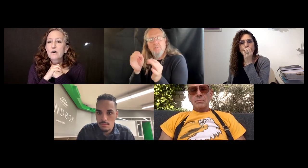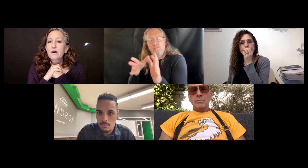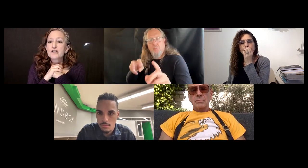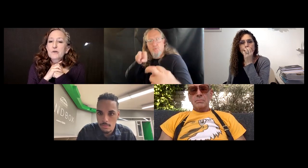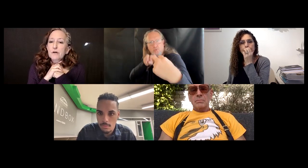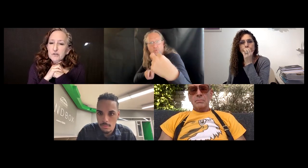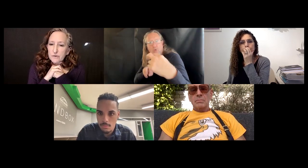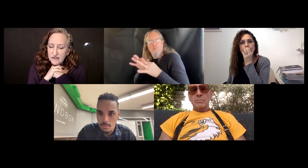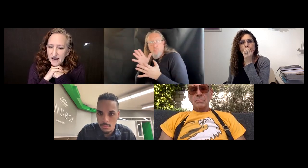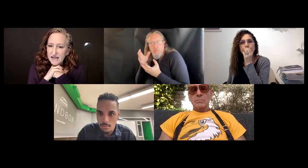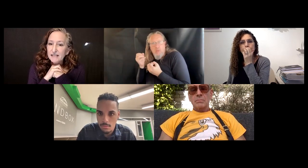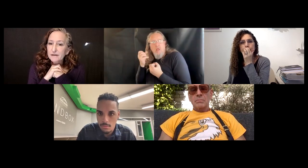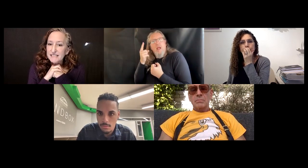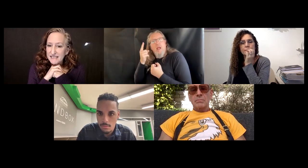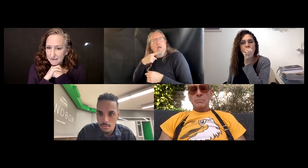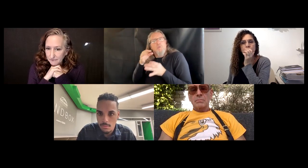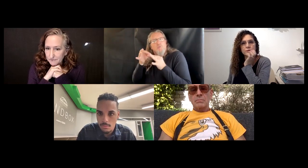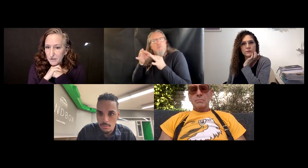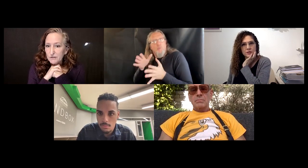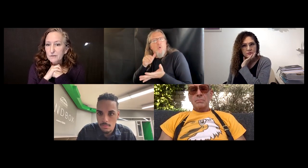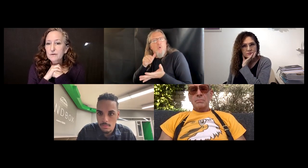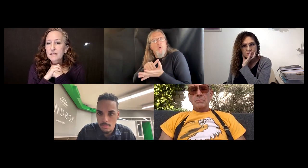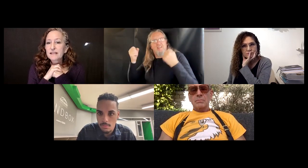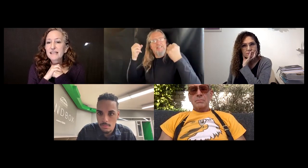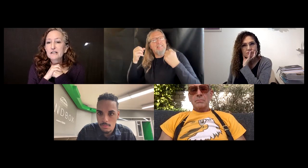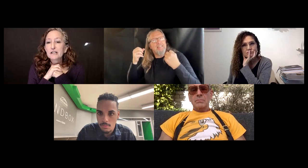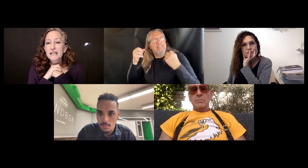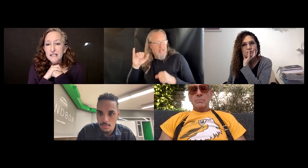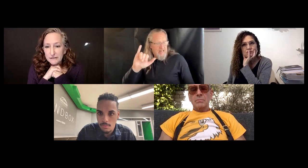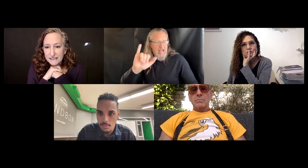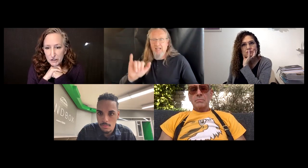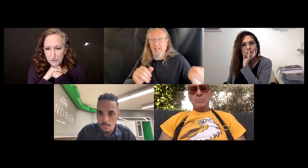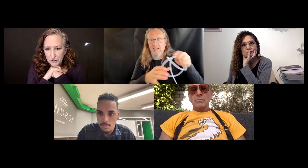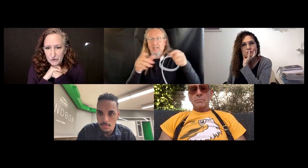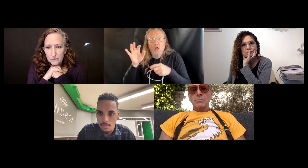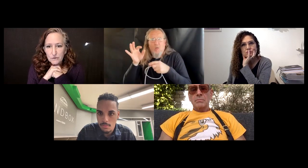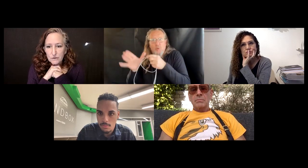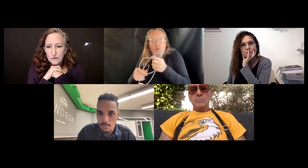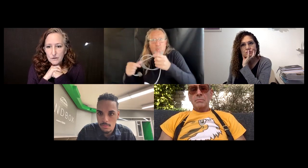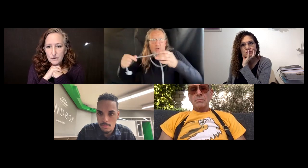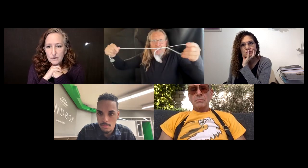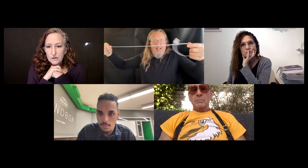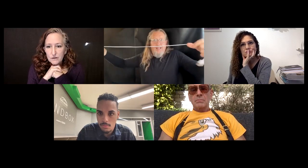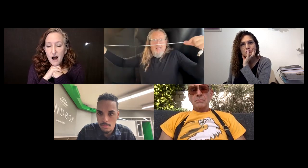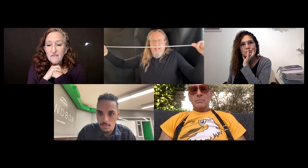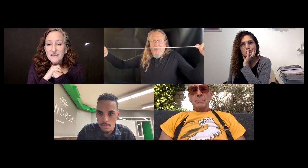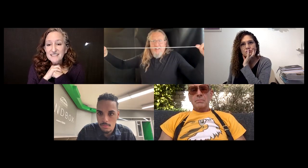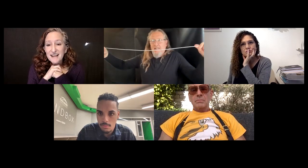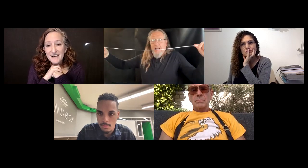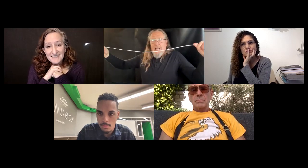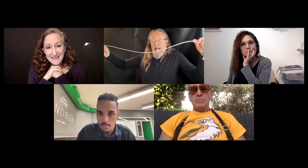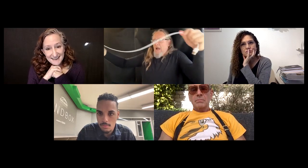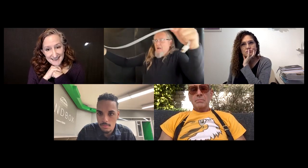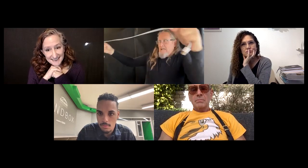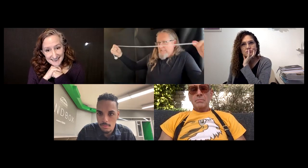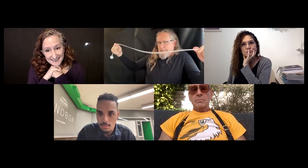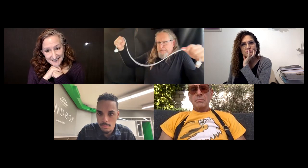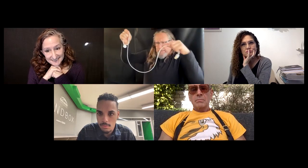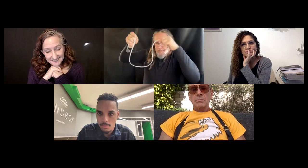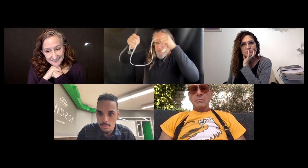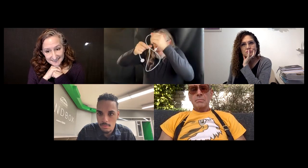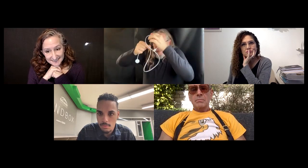She works with a hearing team, who, the hearing interpreter, often signs like this.